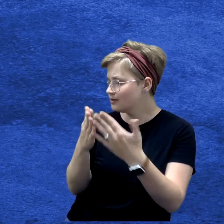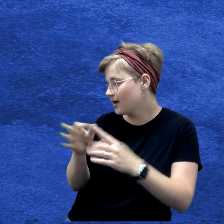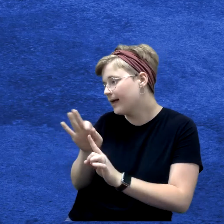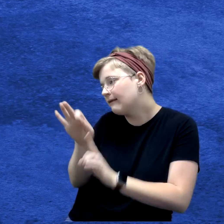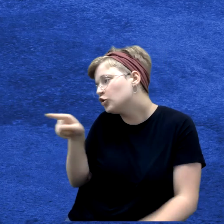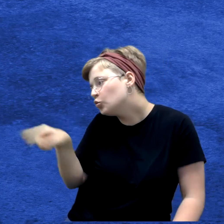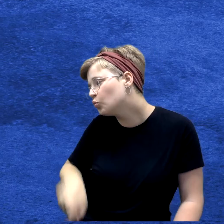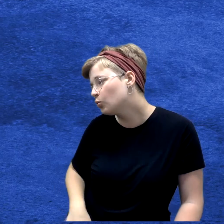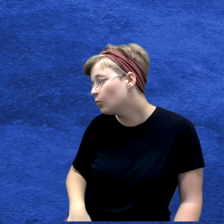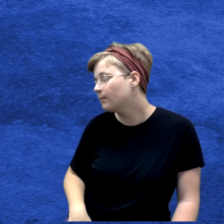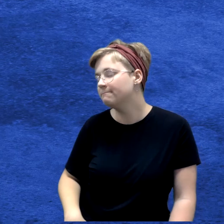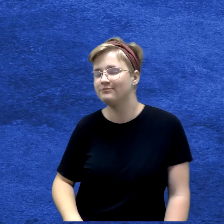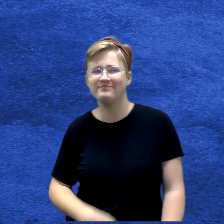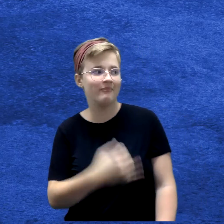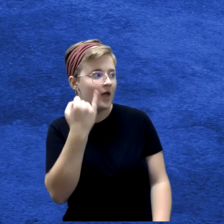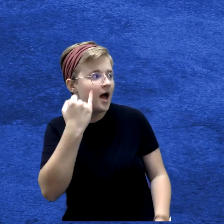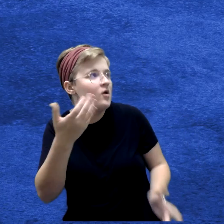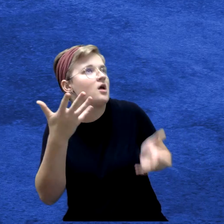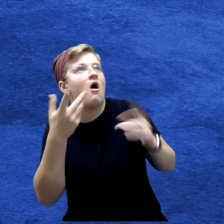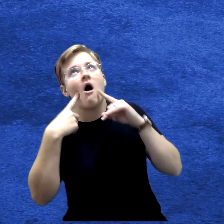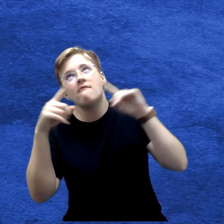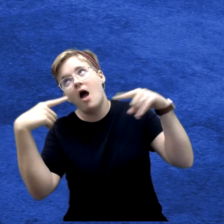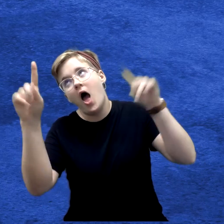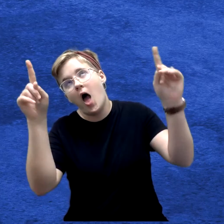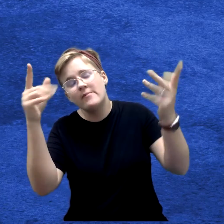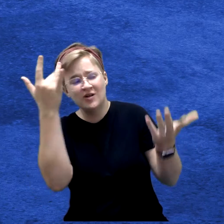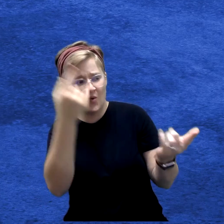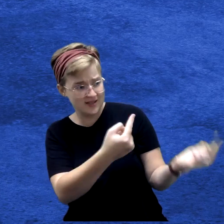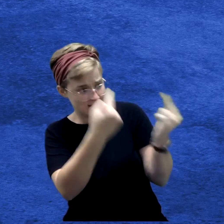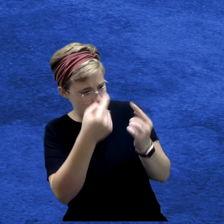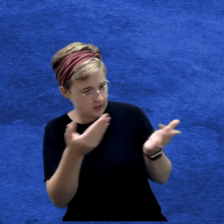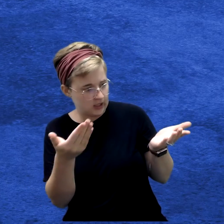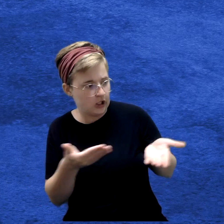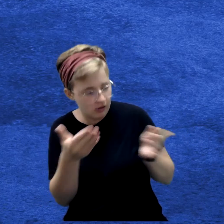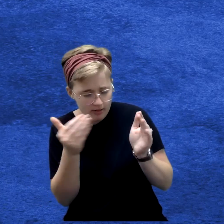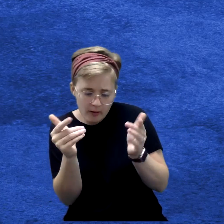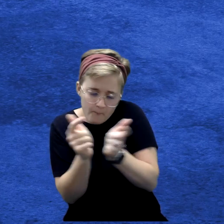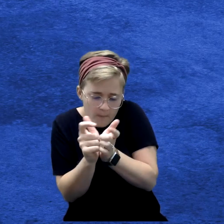“If he’s so famous, why’s he coming to dinky little Green Lawn?”